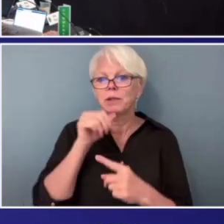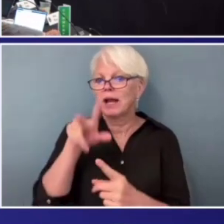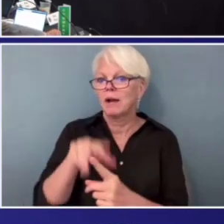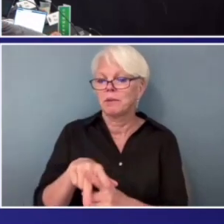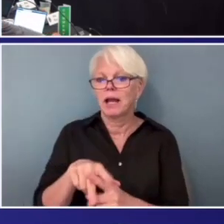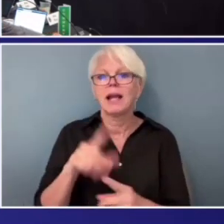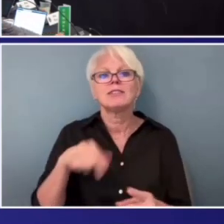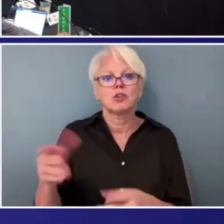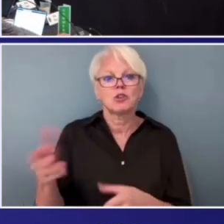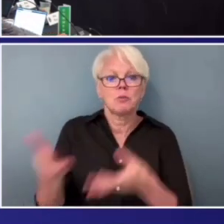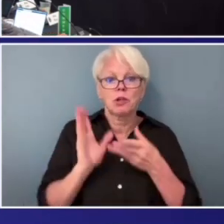appreciate that very much.